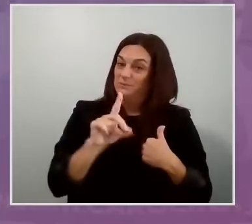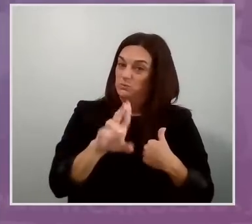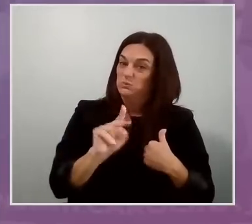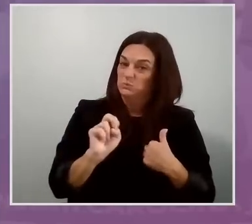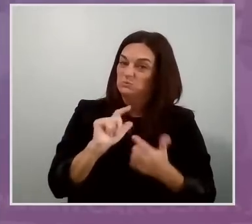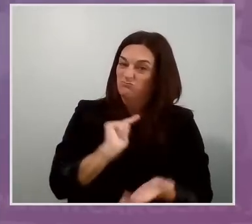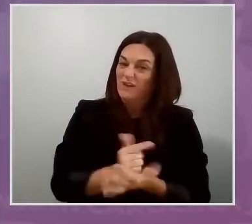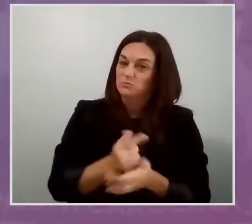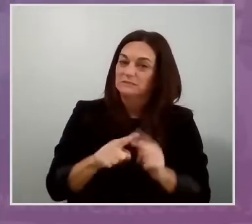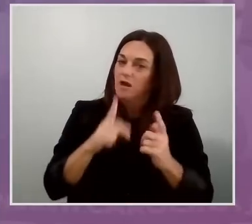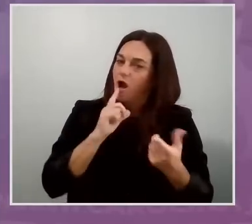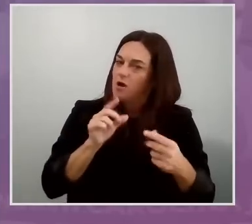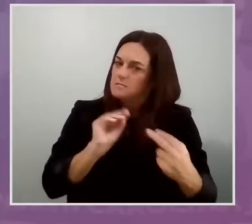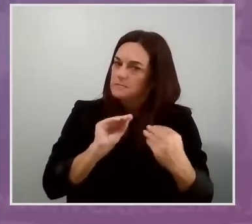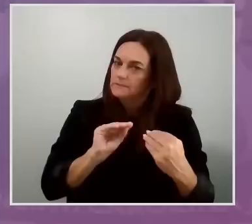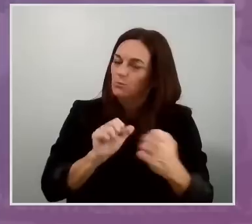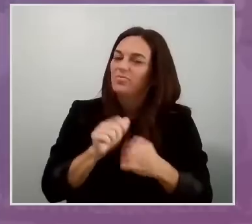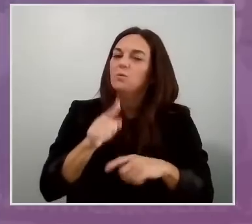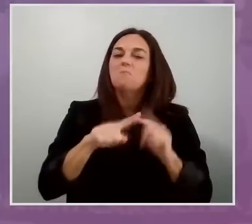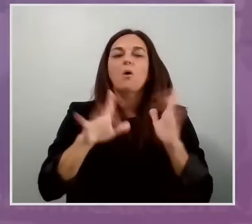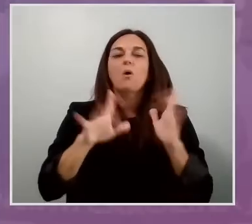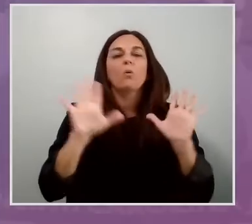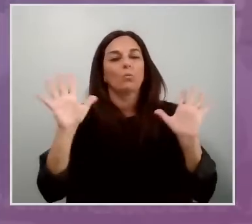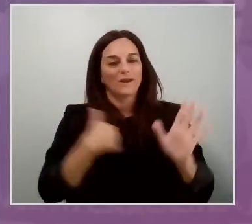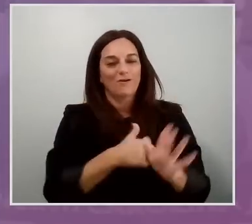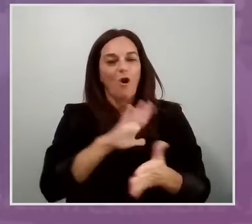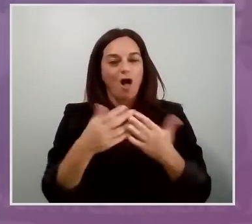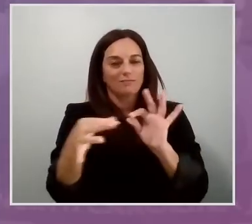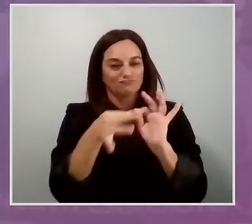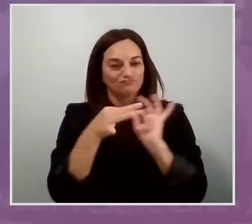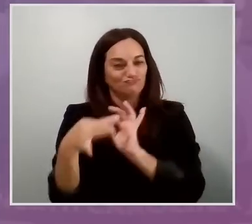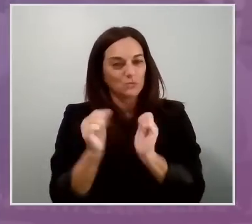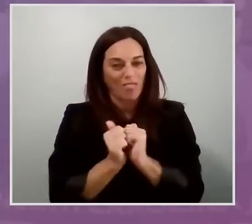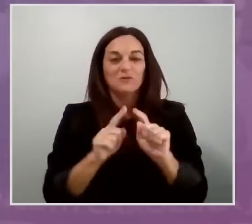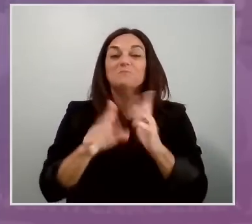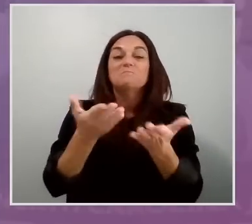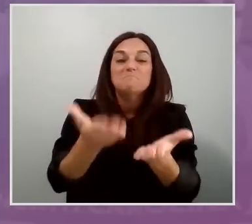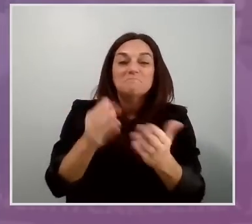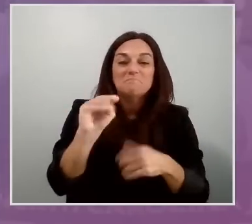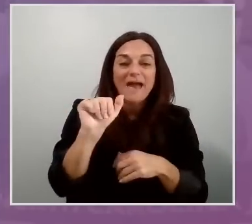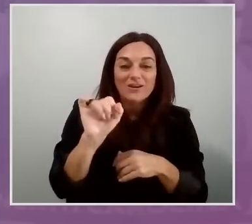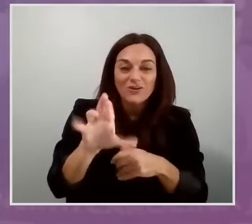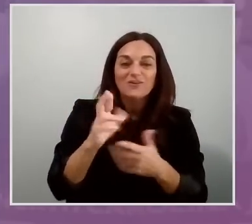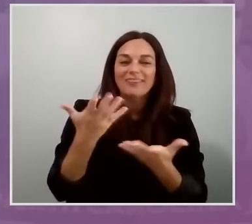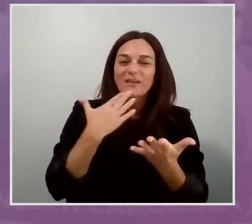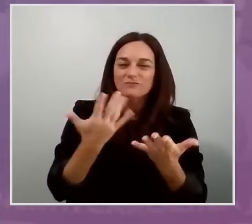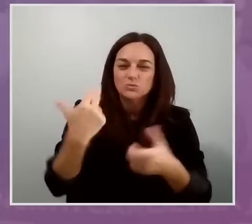NORTH CAROLINA AT CHAPEL HILL. AS A DUKE GRAD, I WON'T HOLD